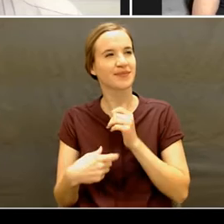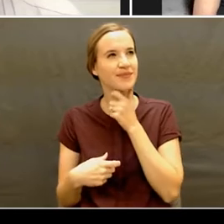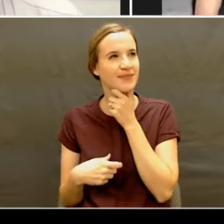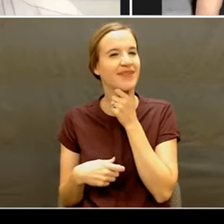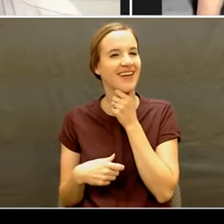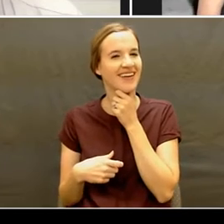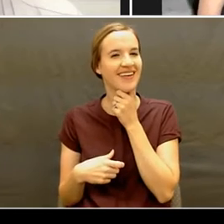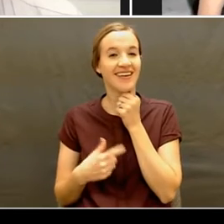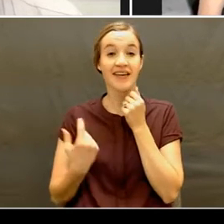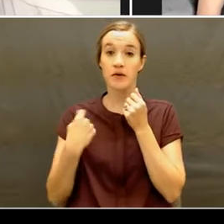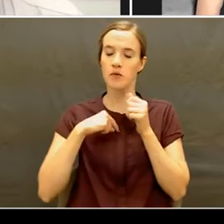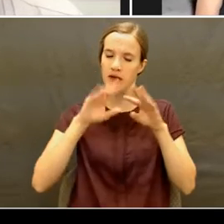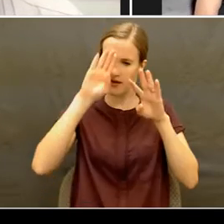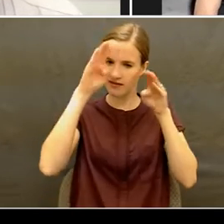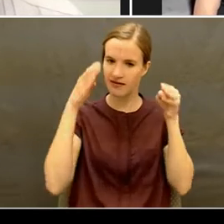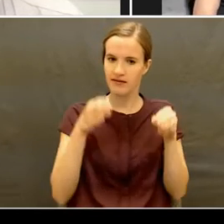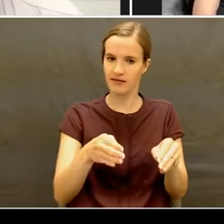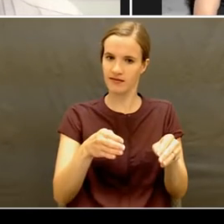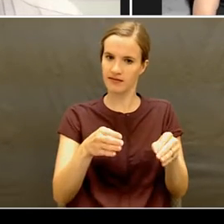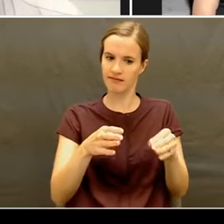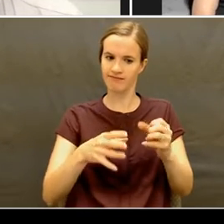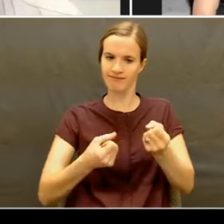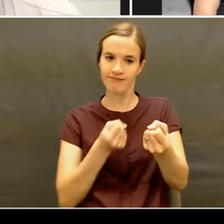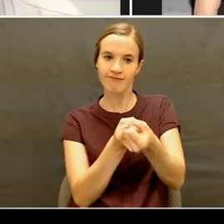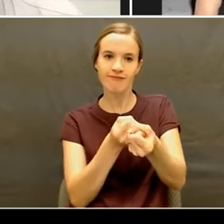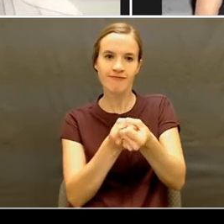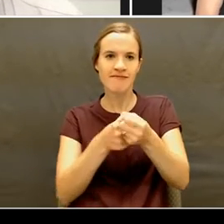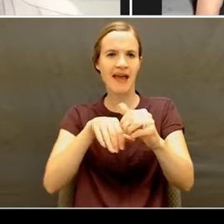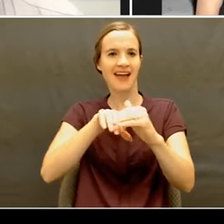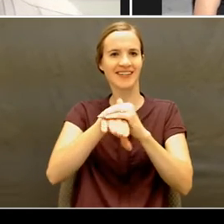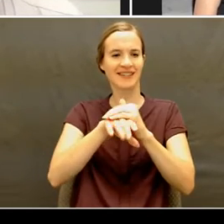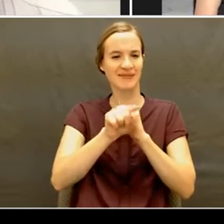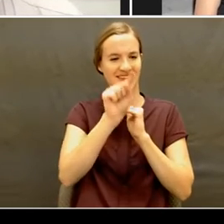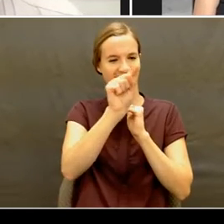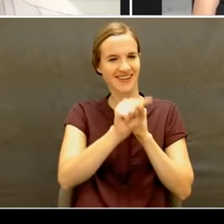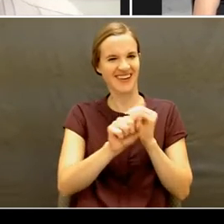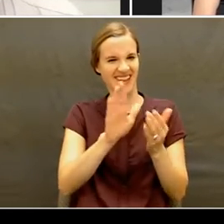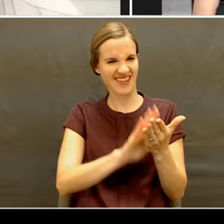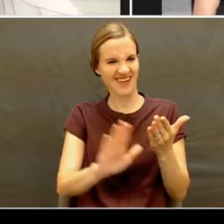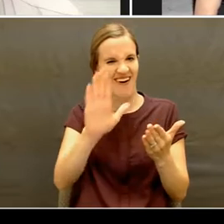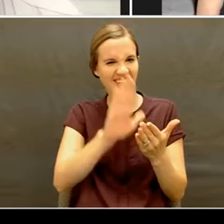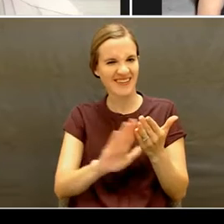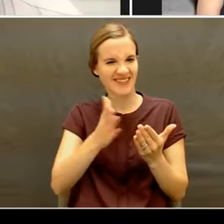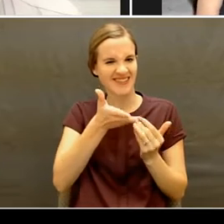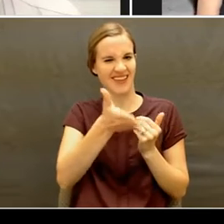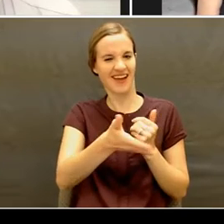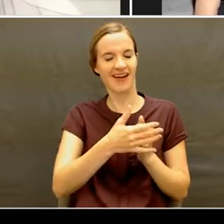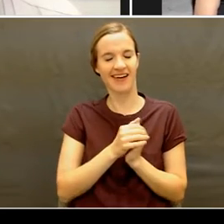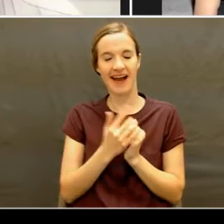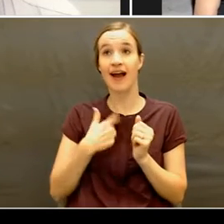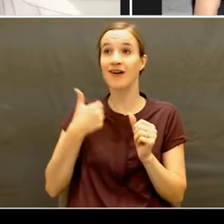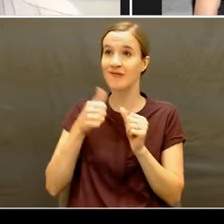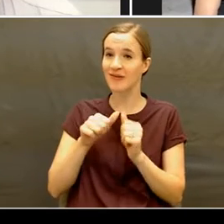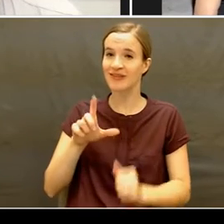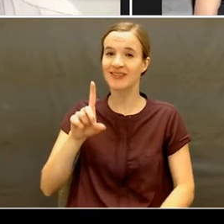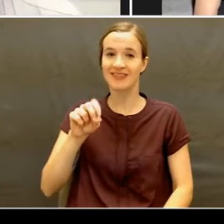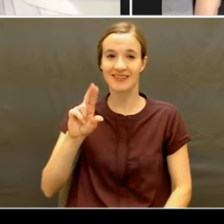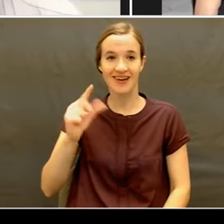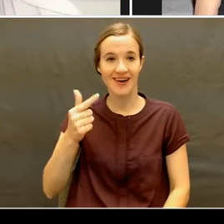um accessibility, at the universities there. And Doug Martin and other um, real interesting leaders